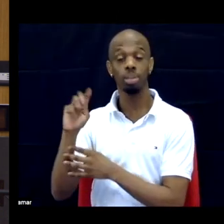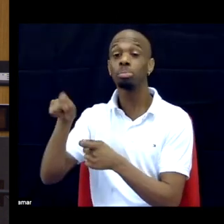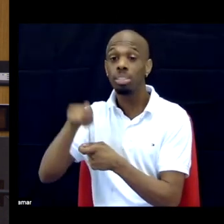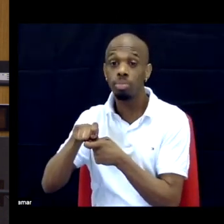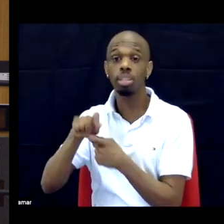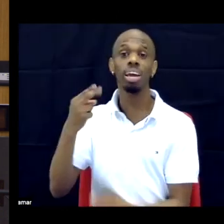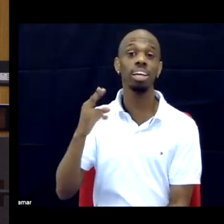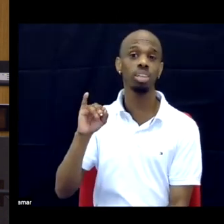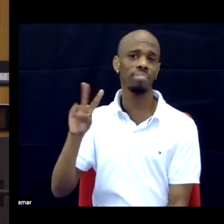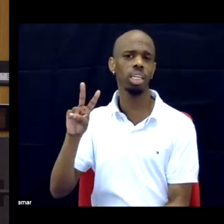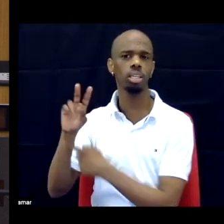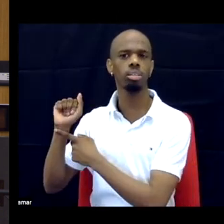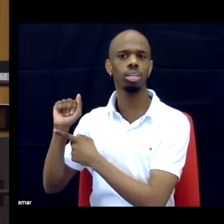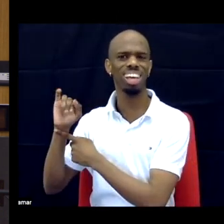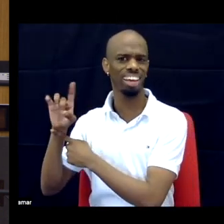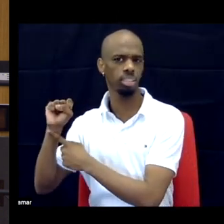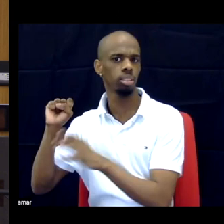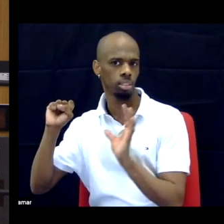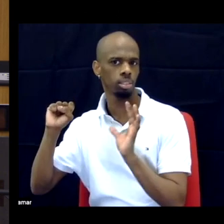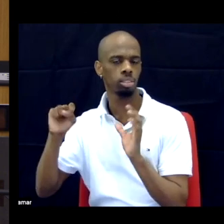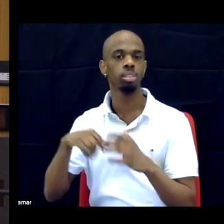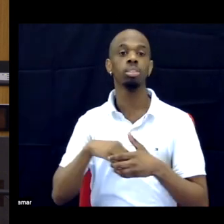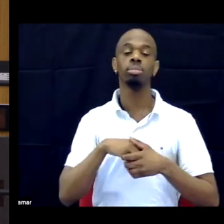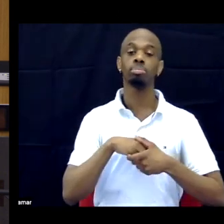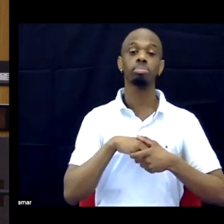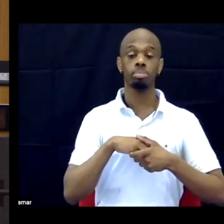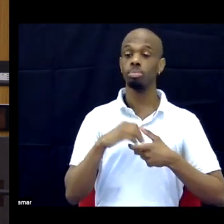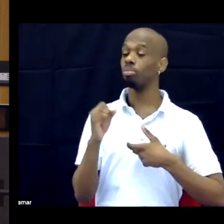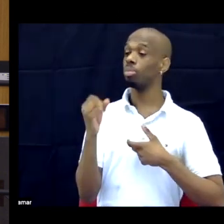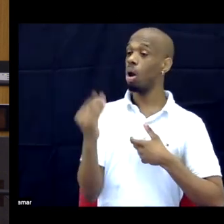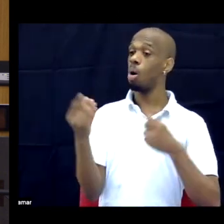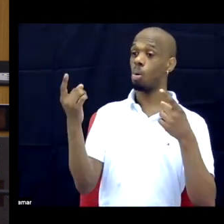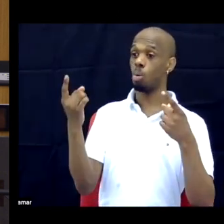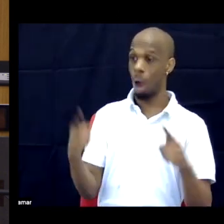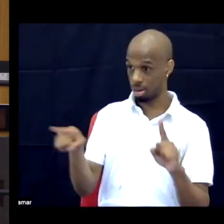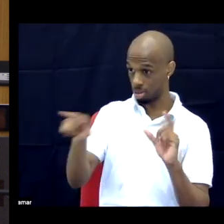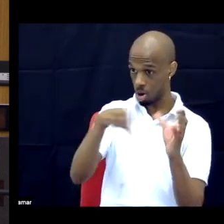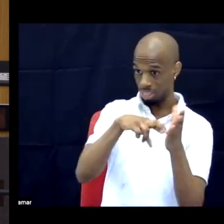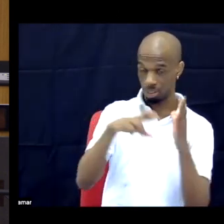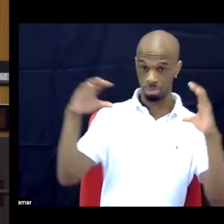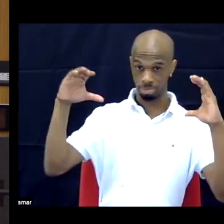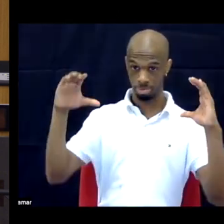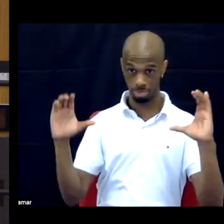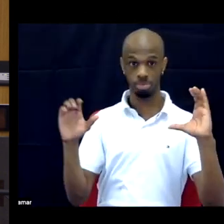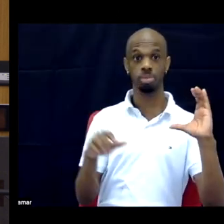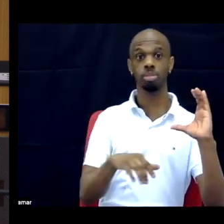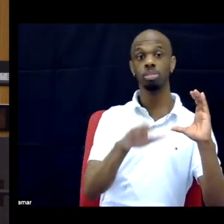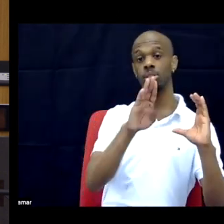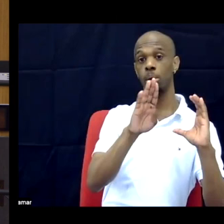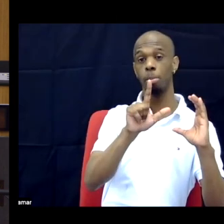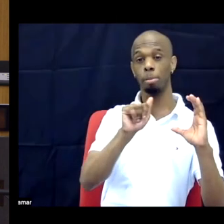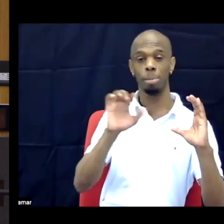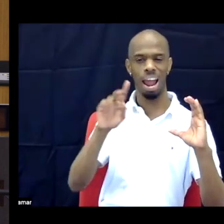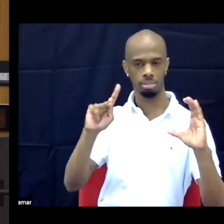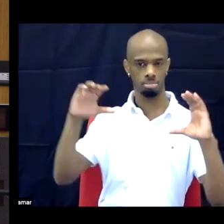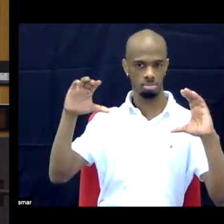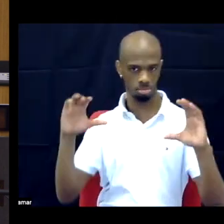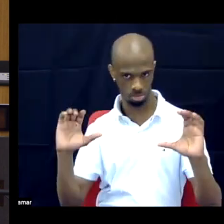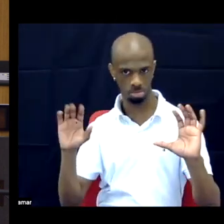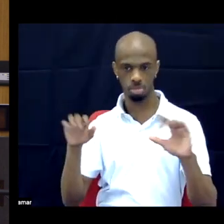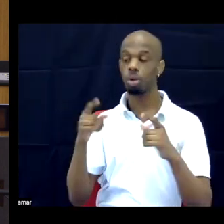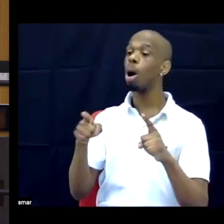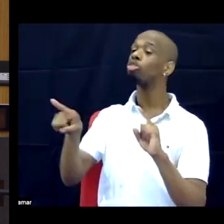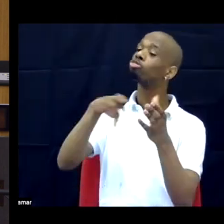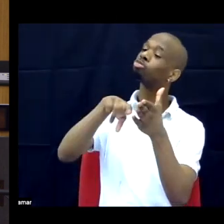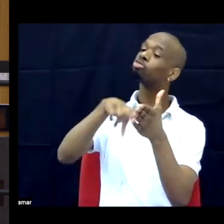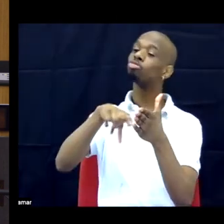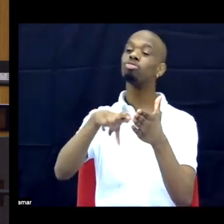When researching (black) history did you find written documentation